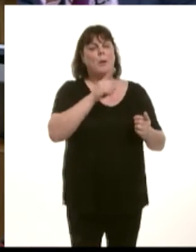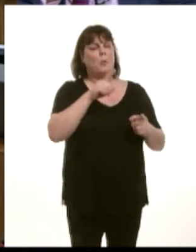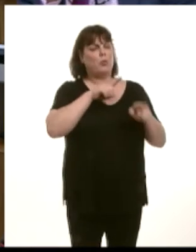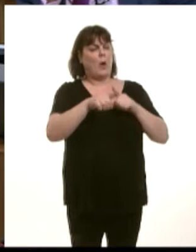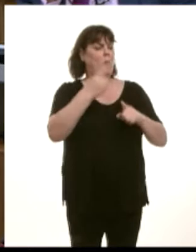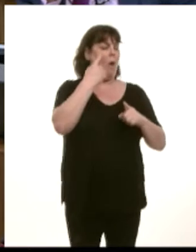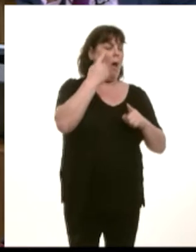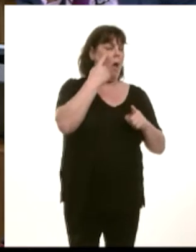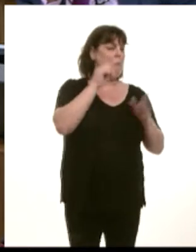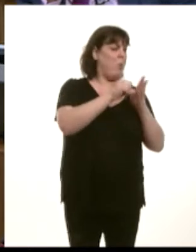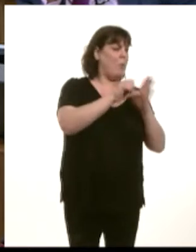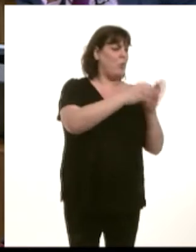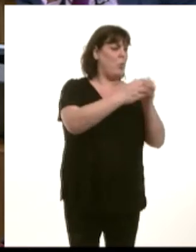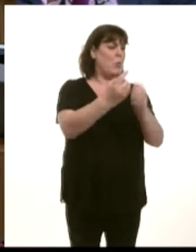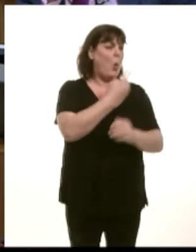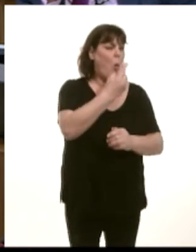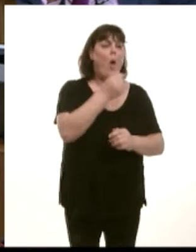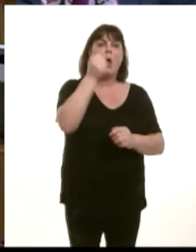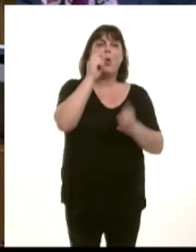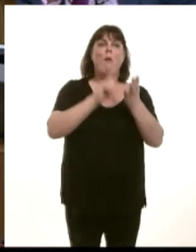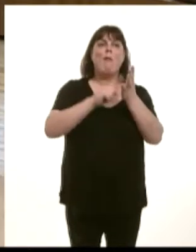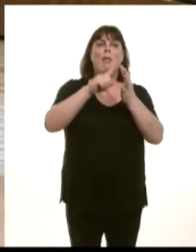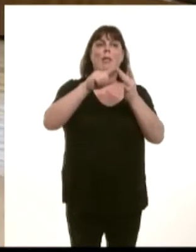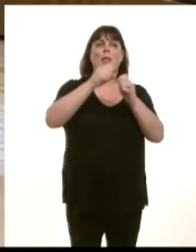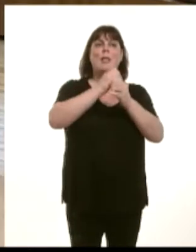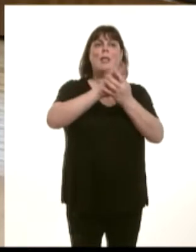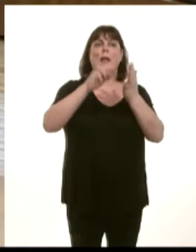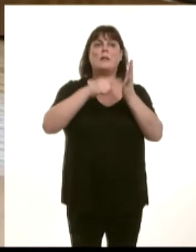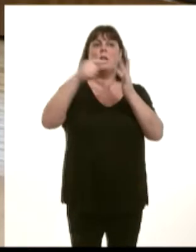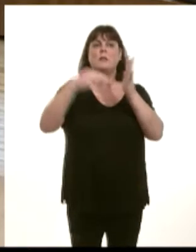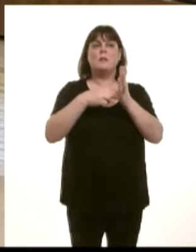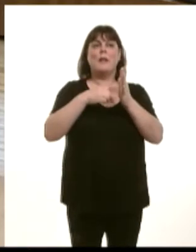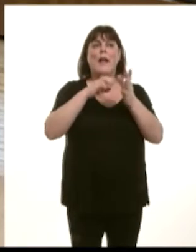I know that Leighton Andrews, as Minister, has met with James Brokenshire to discuss